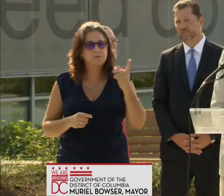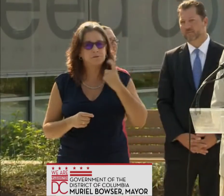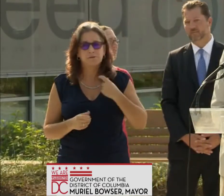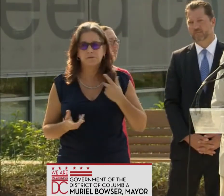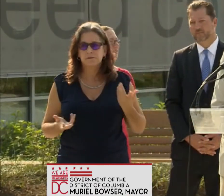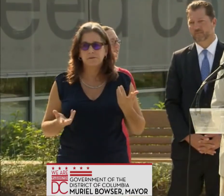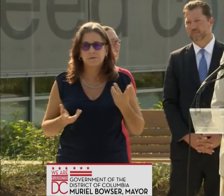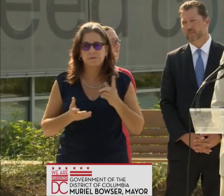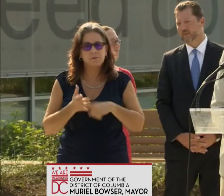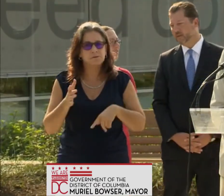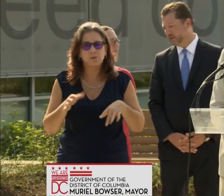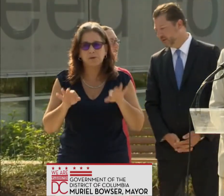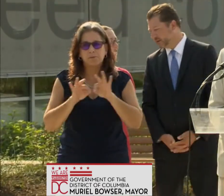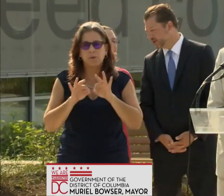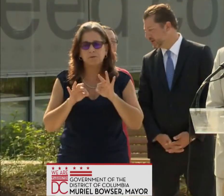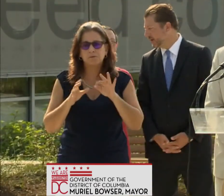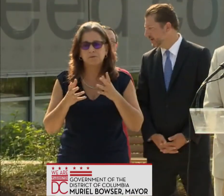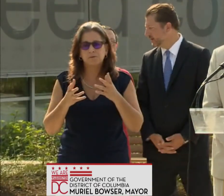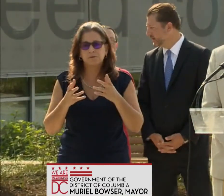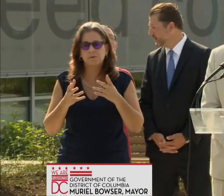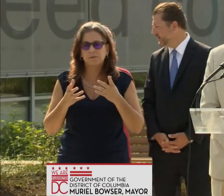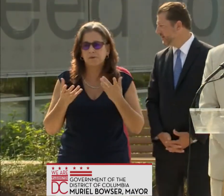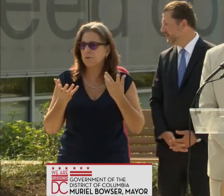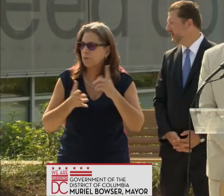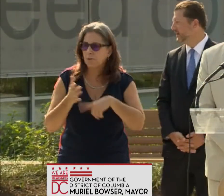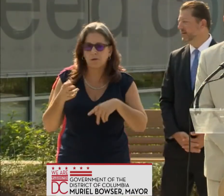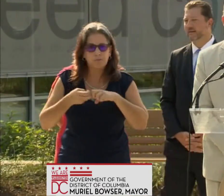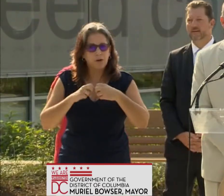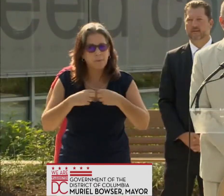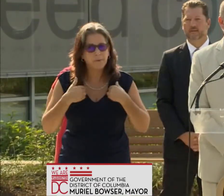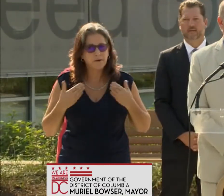one or number two is public education the other of course being affordability